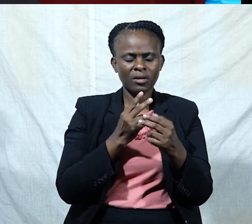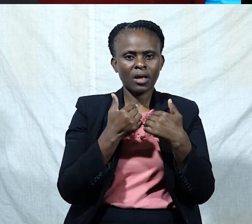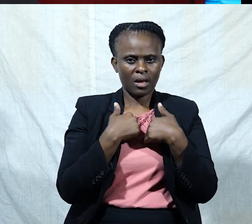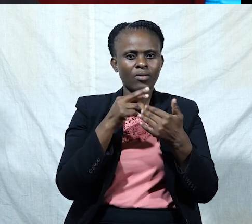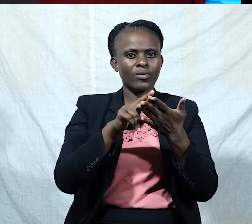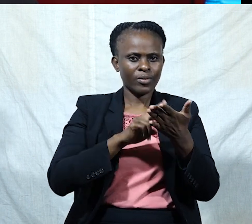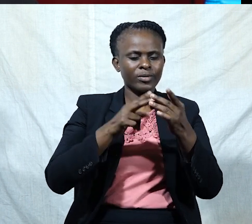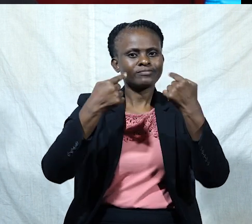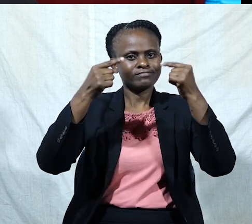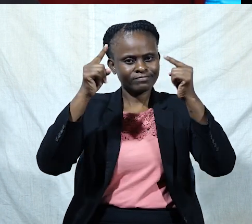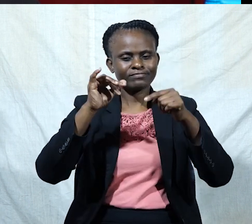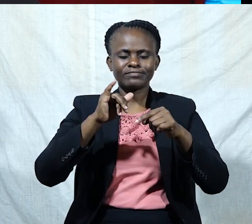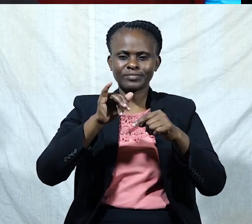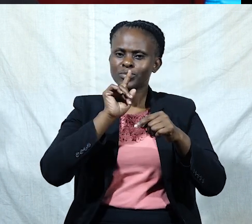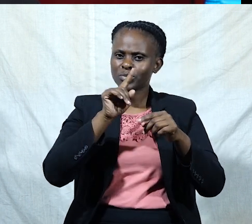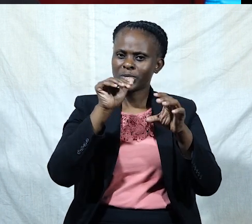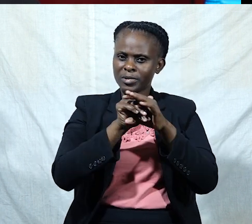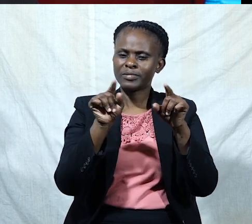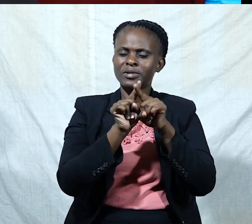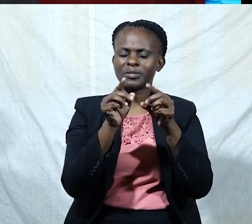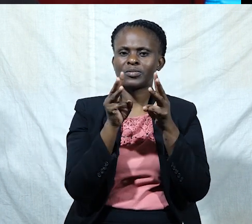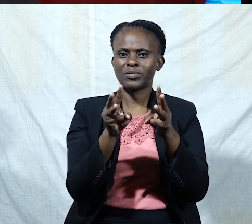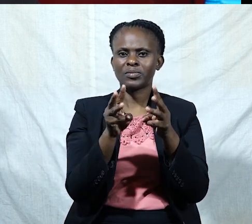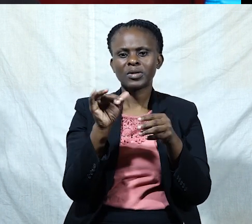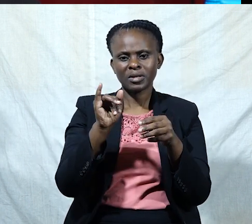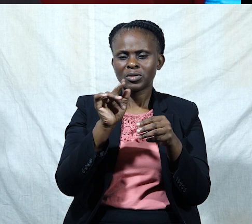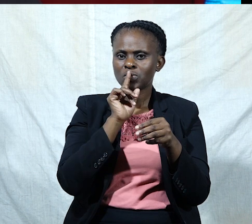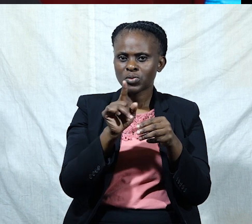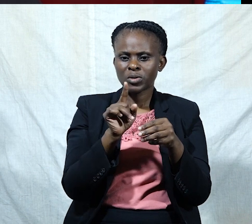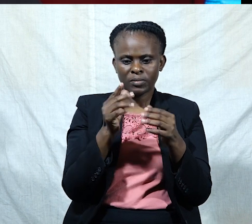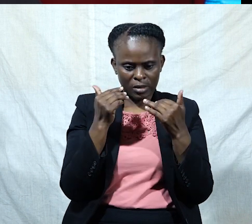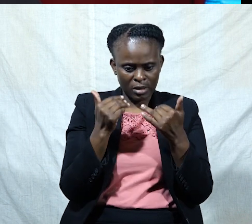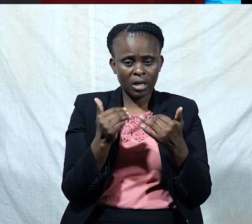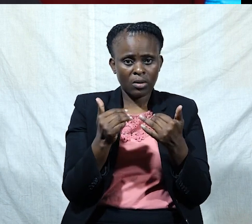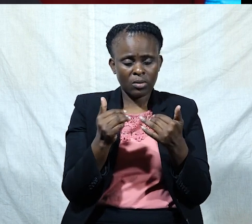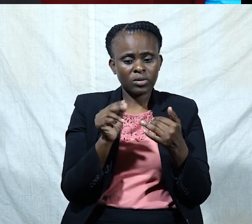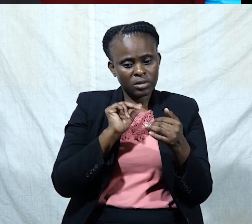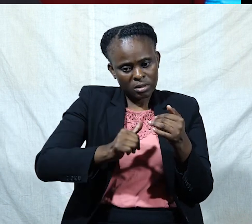successes in this regard. Although at the moment we are using